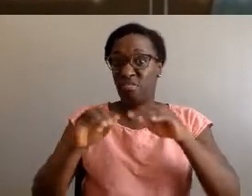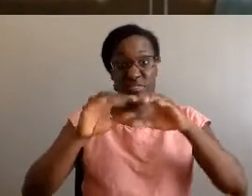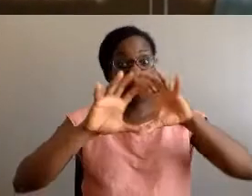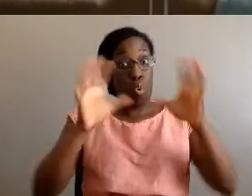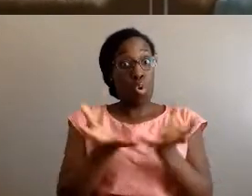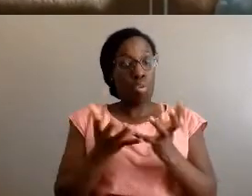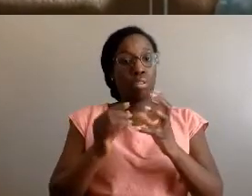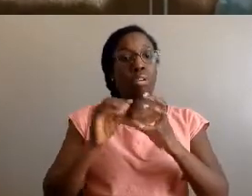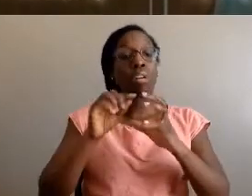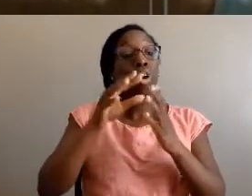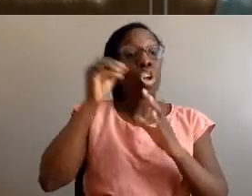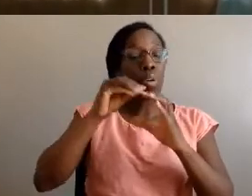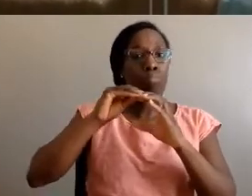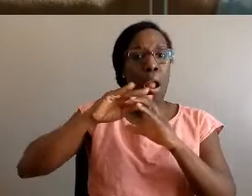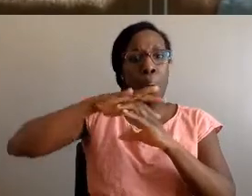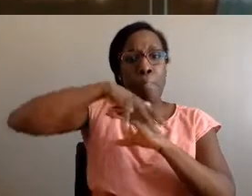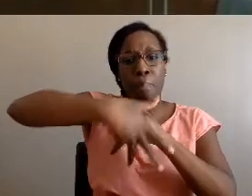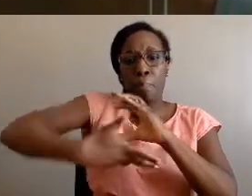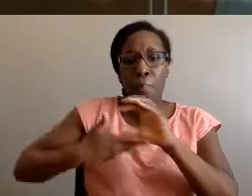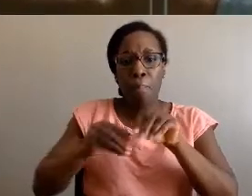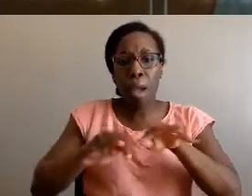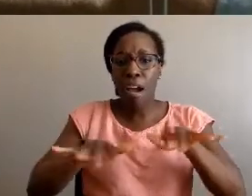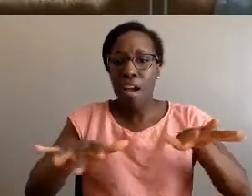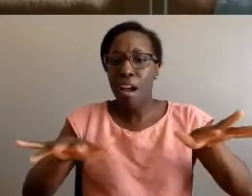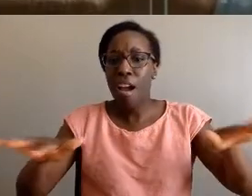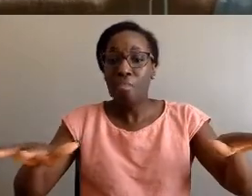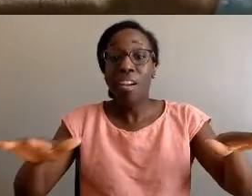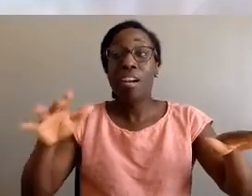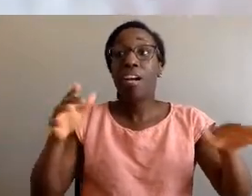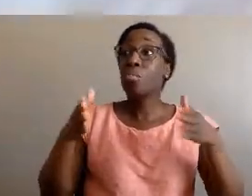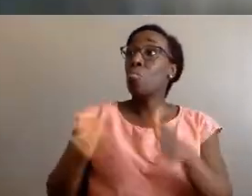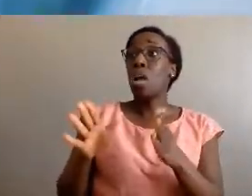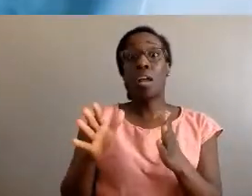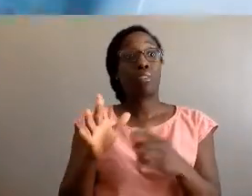the increasing globalization, as well as the way literacy has changed in accordance with